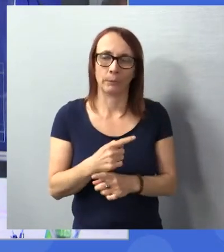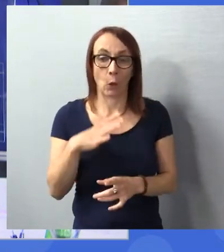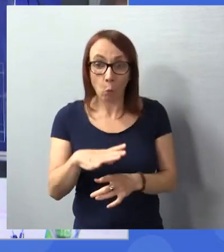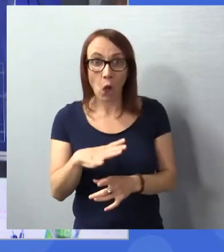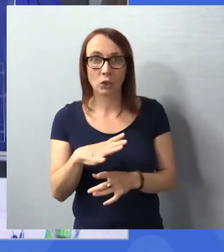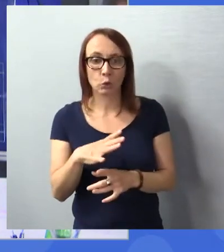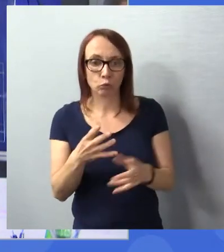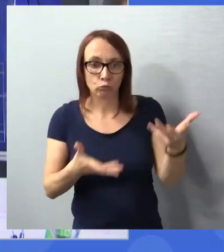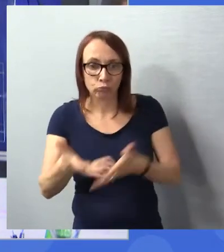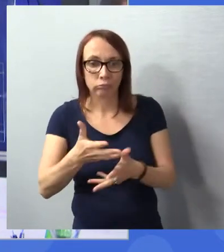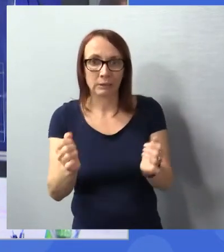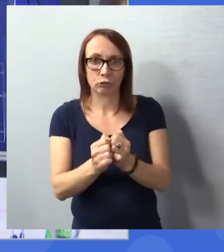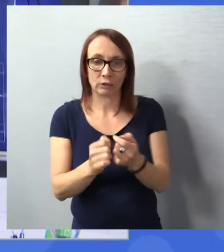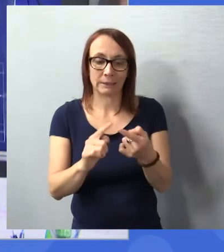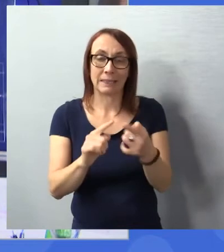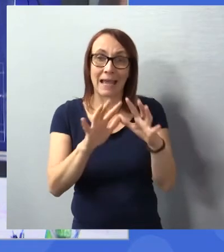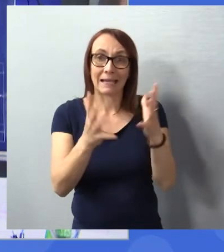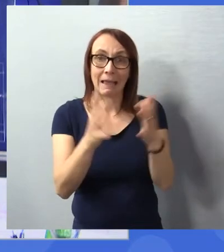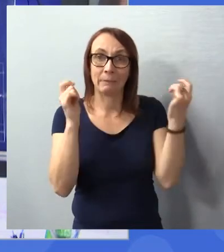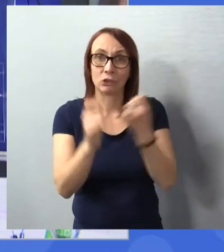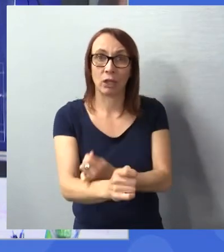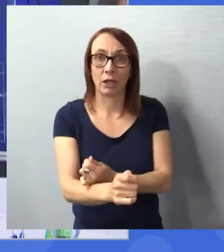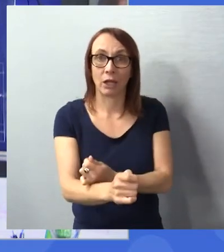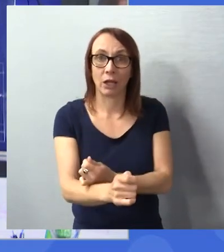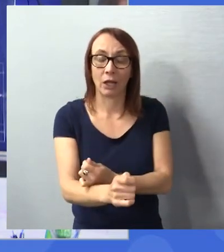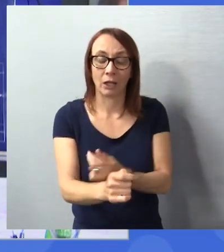action on climate change and the need for a specific housing policy that